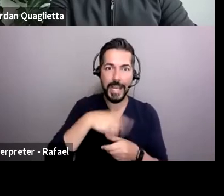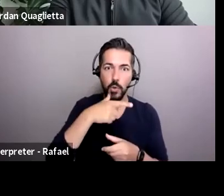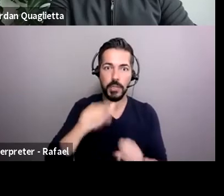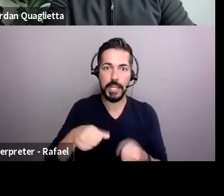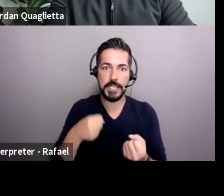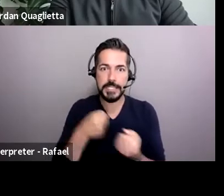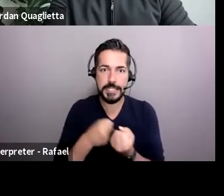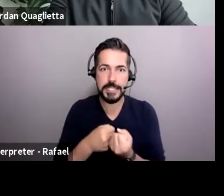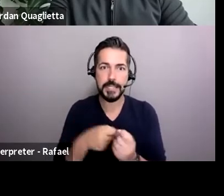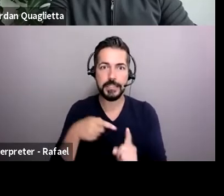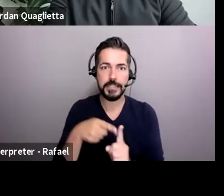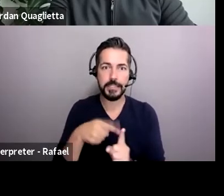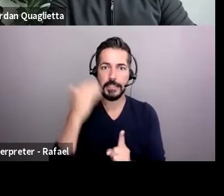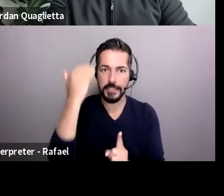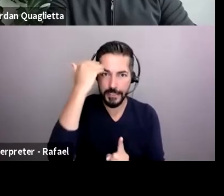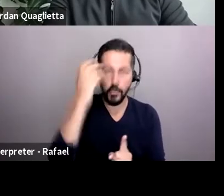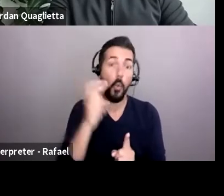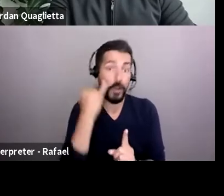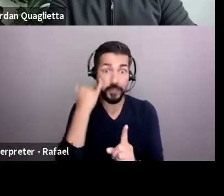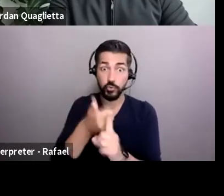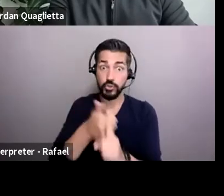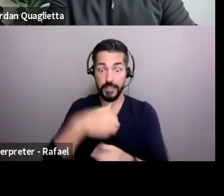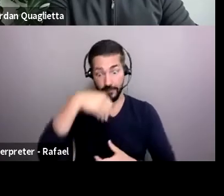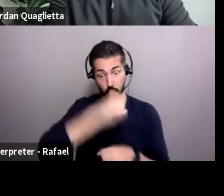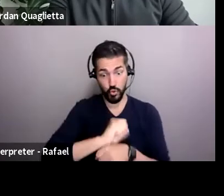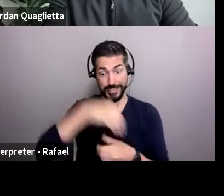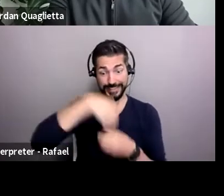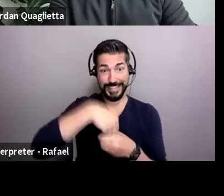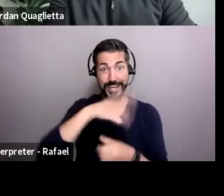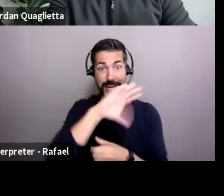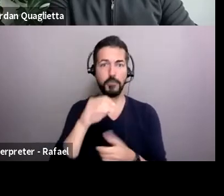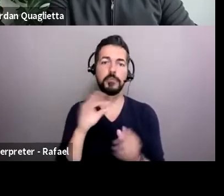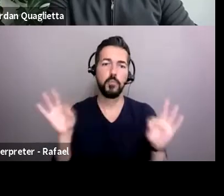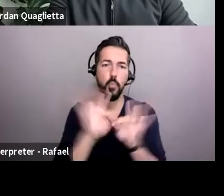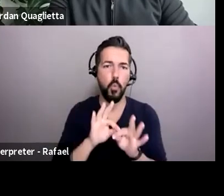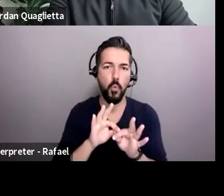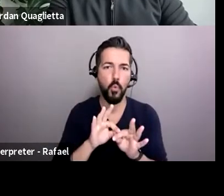or even just being in house really is important because it is an ongoing process.